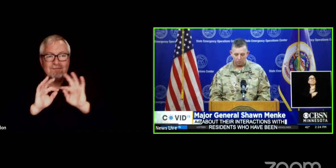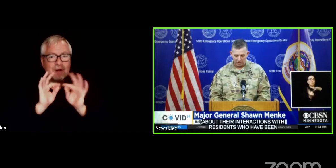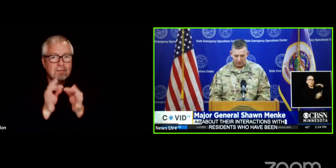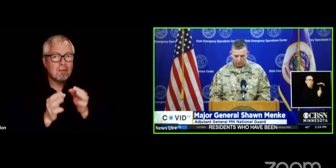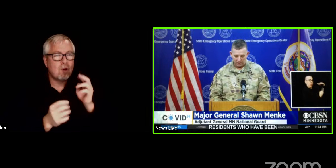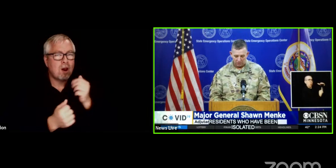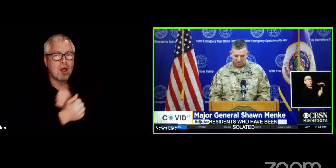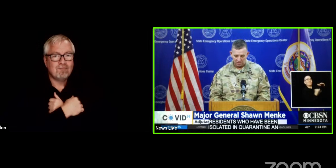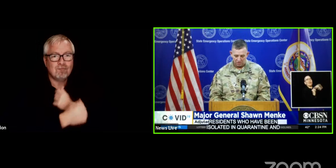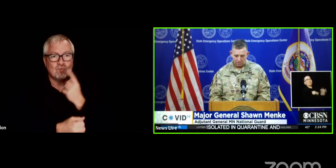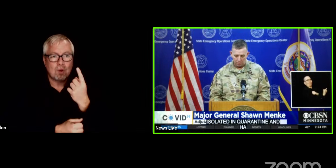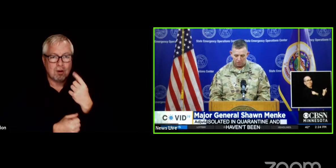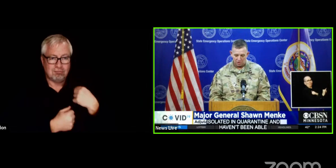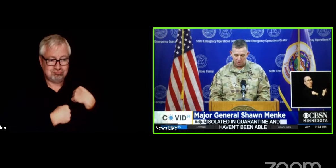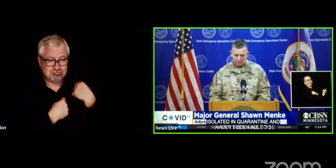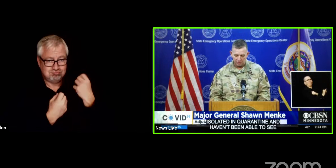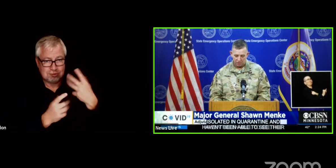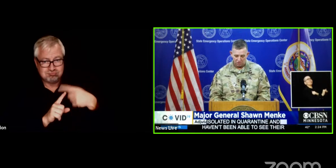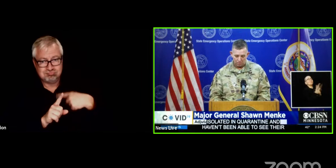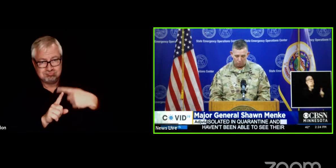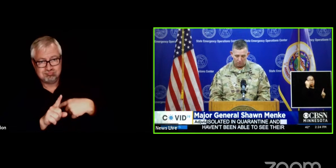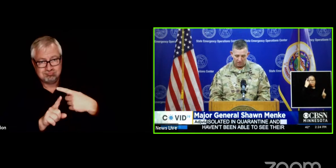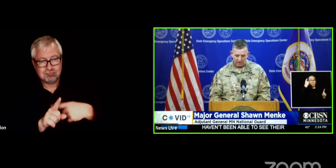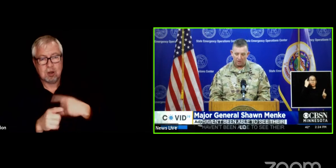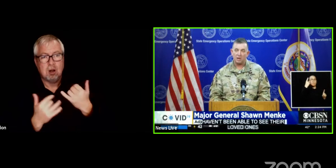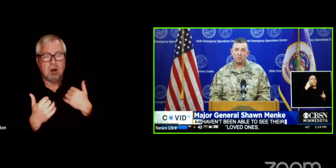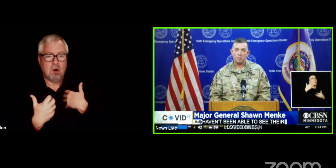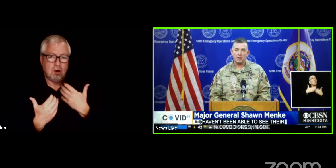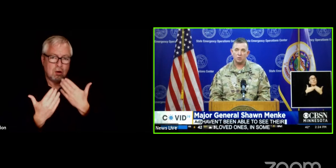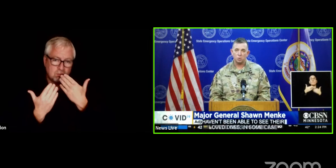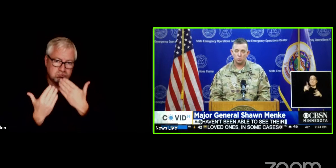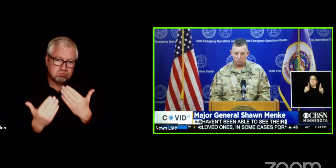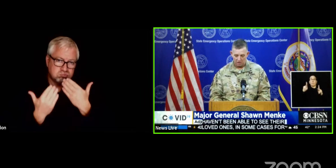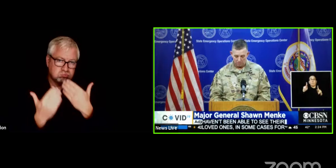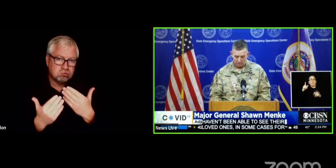VERY GRACIOUS AND APPRECIATIVE FOR THE SUPPORT AND CARE GIVEN BY OUR SOLDIERS AND AIRMEN.